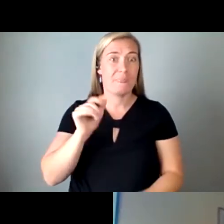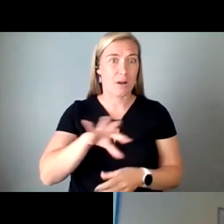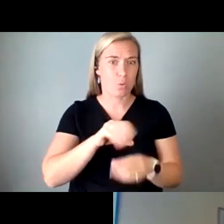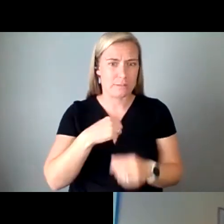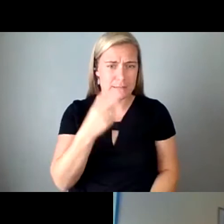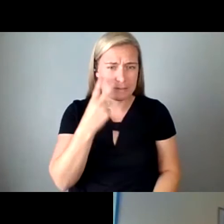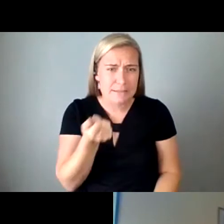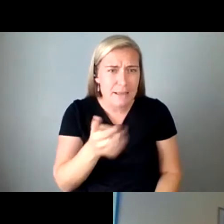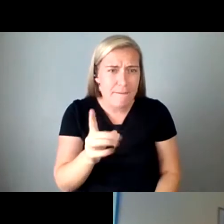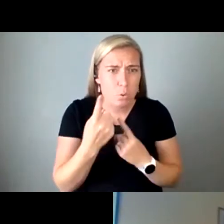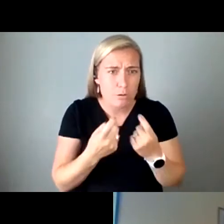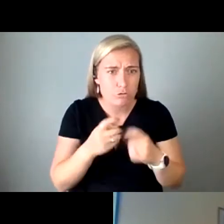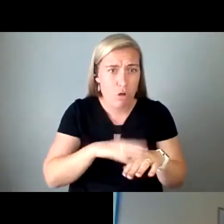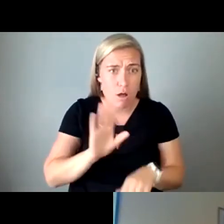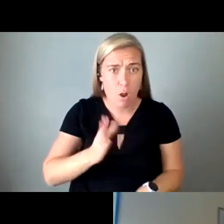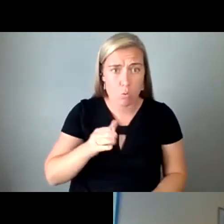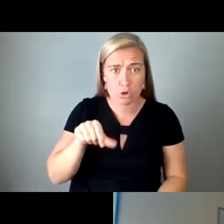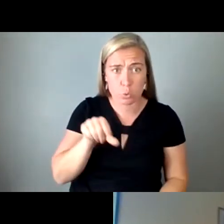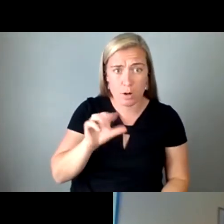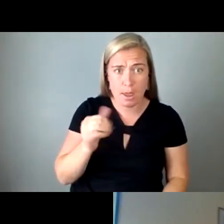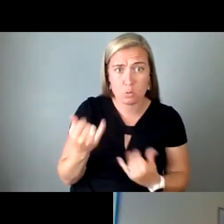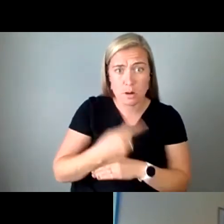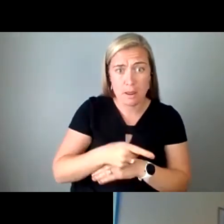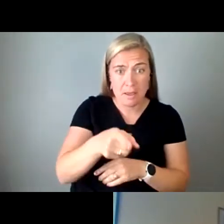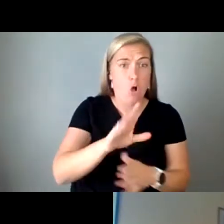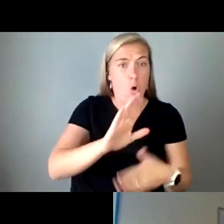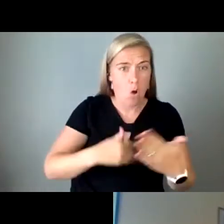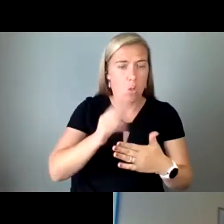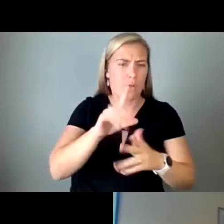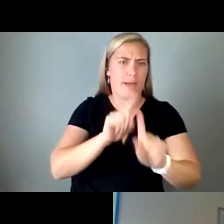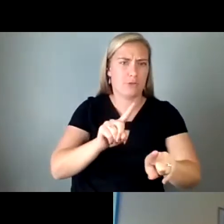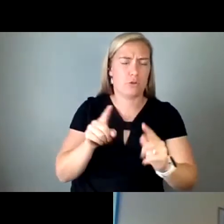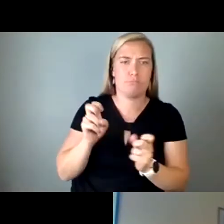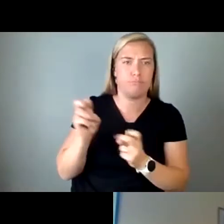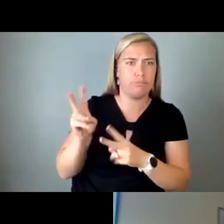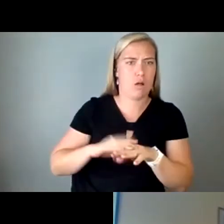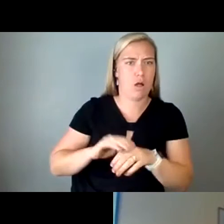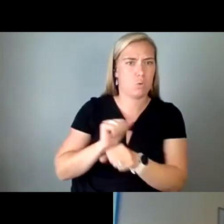coming through the Q&A. So we will put all of those up on the COVID-19 resource page.